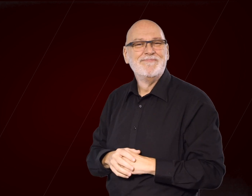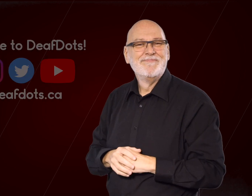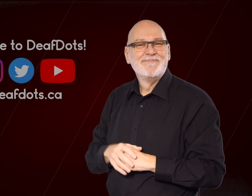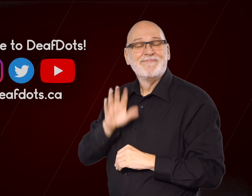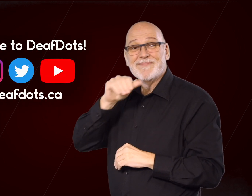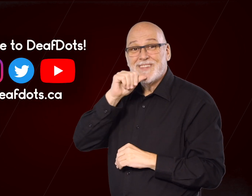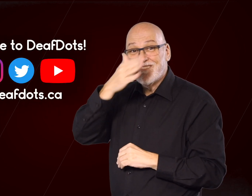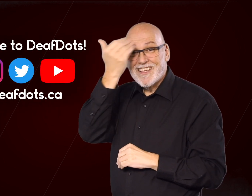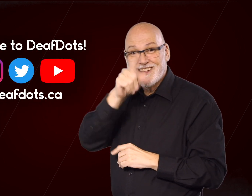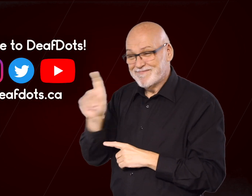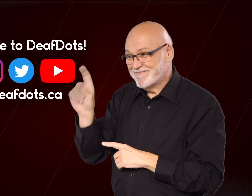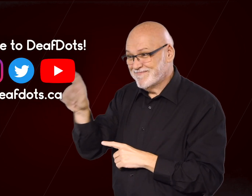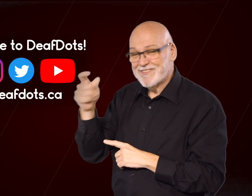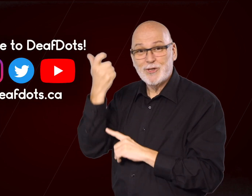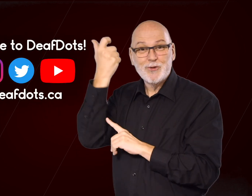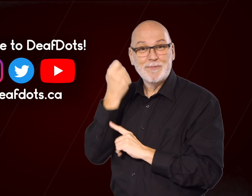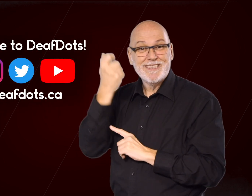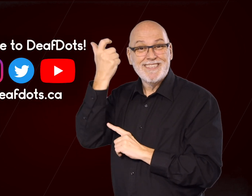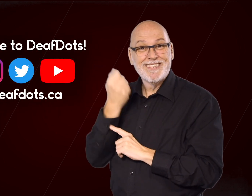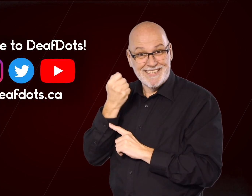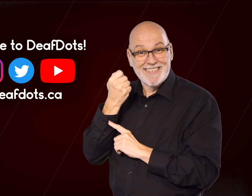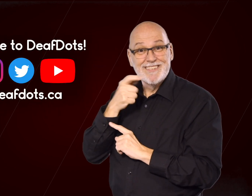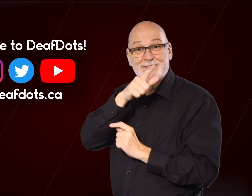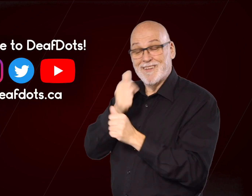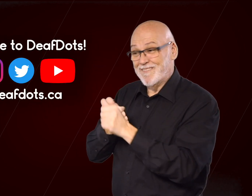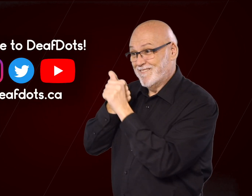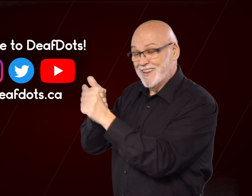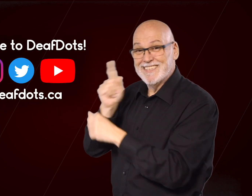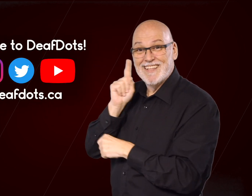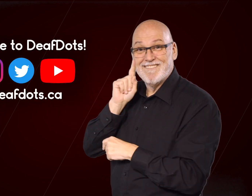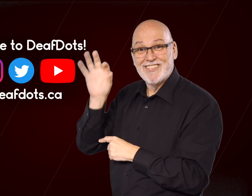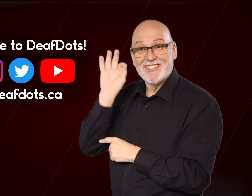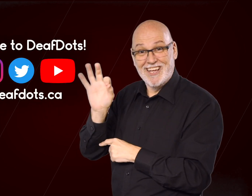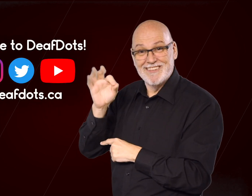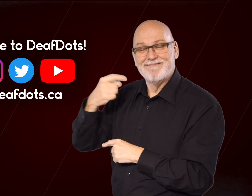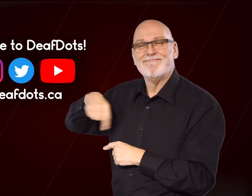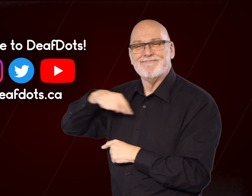Don’t forget to subscribe, like, and follow DeafDots